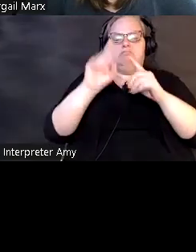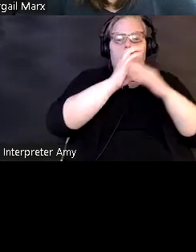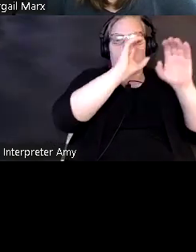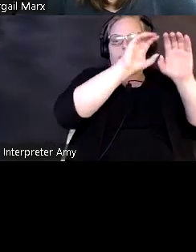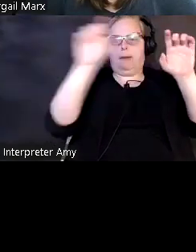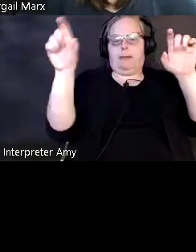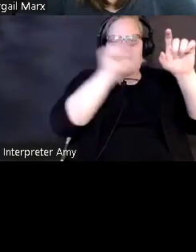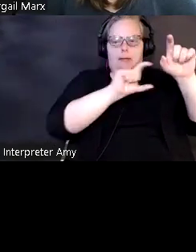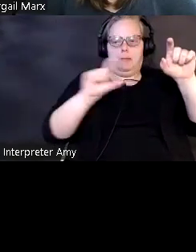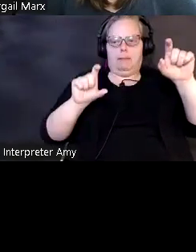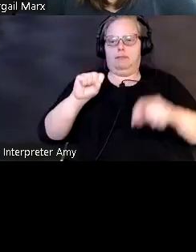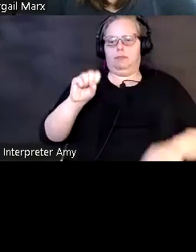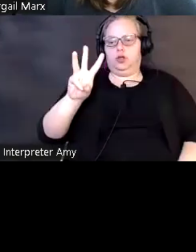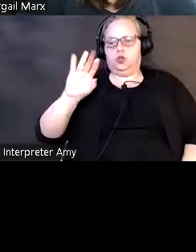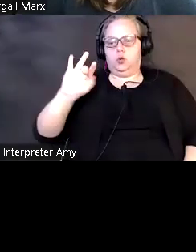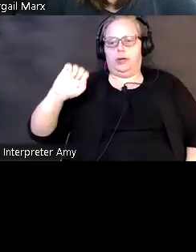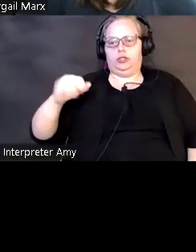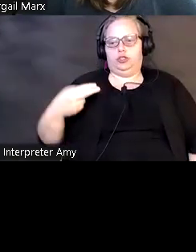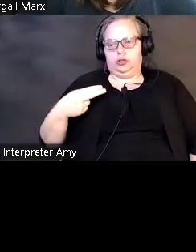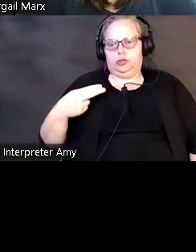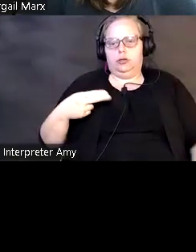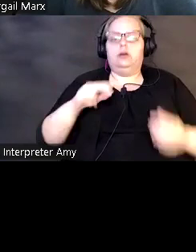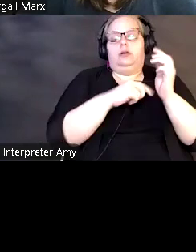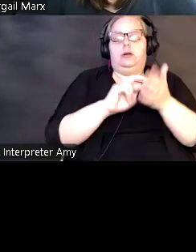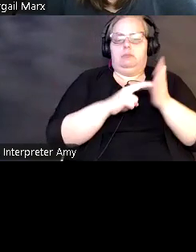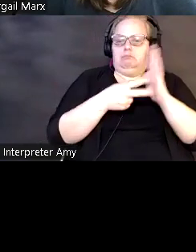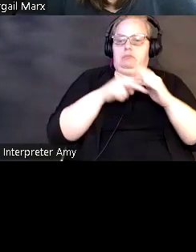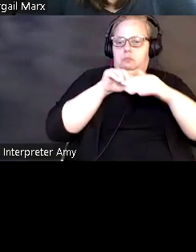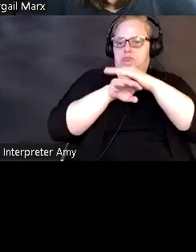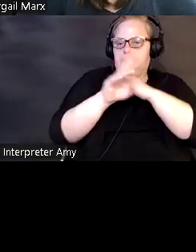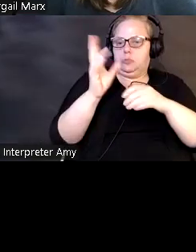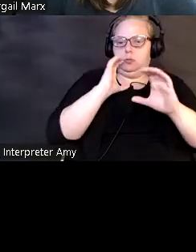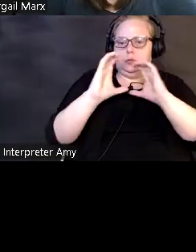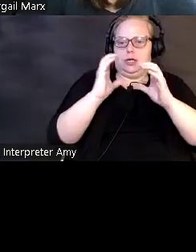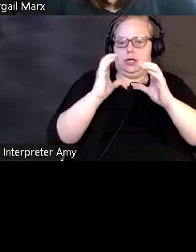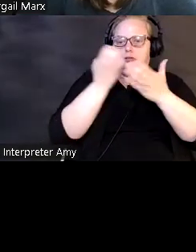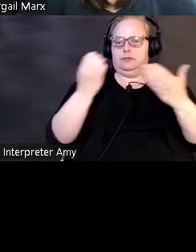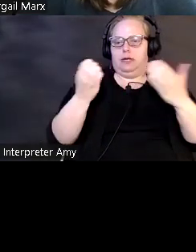So you might access with a communication device using scanning in a switch.